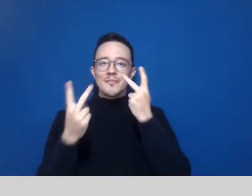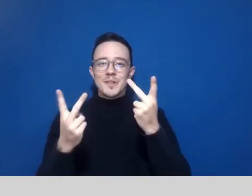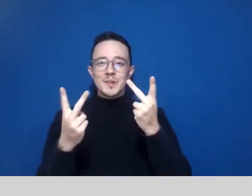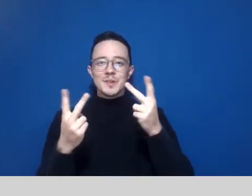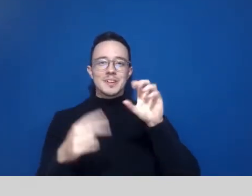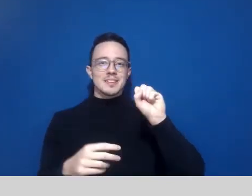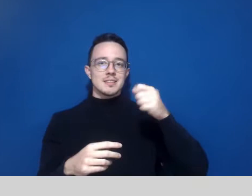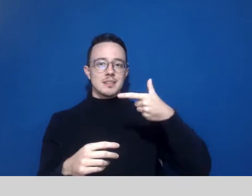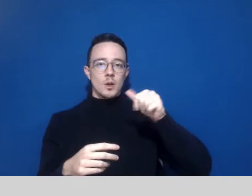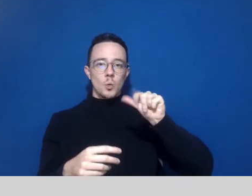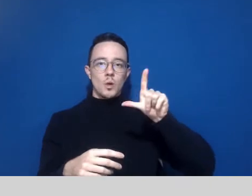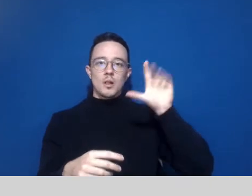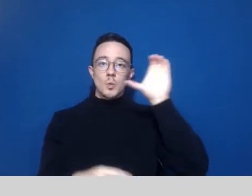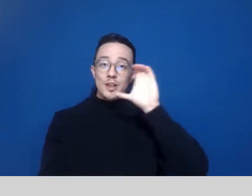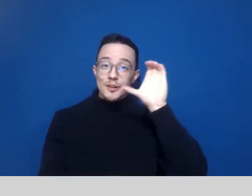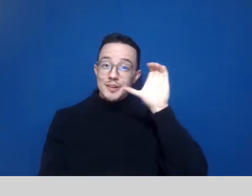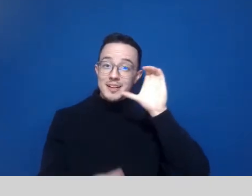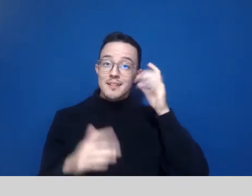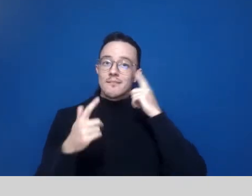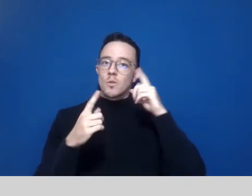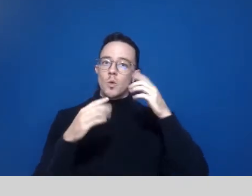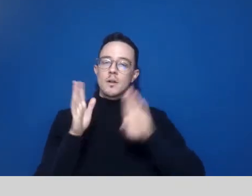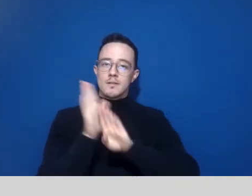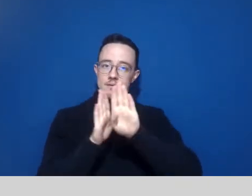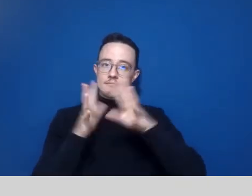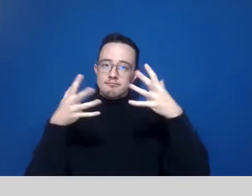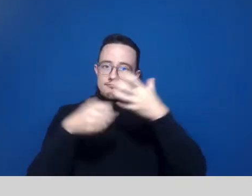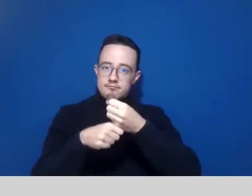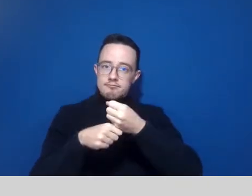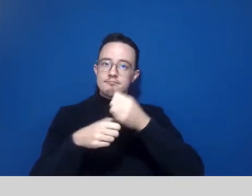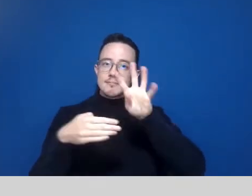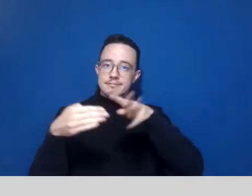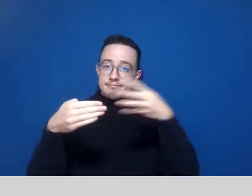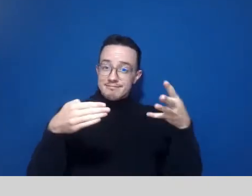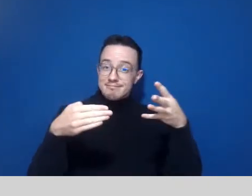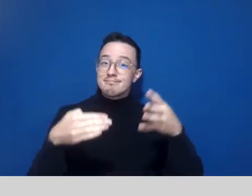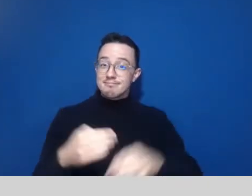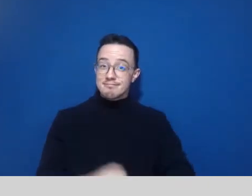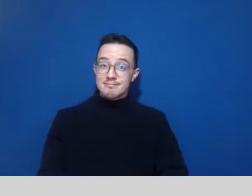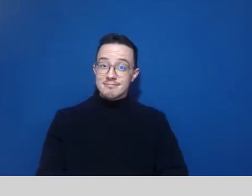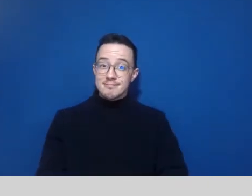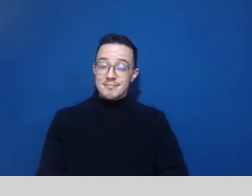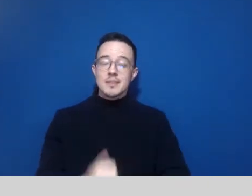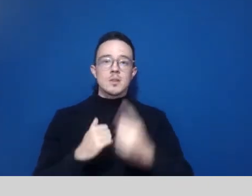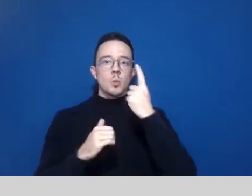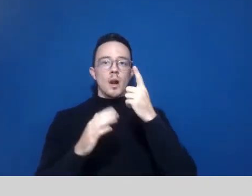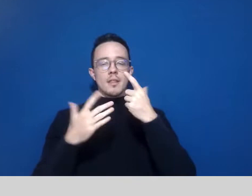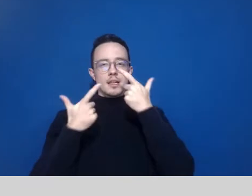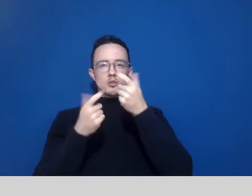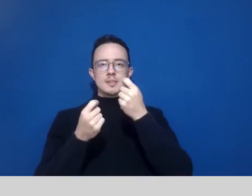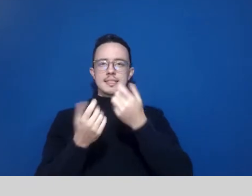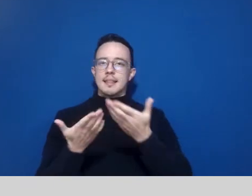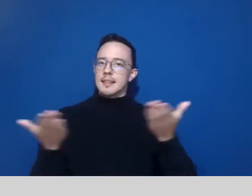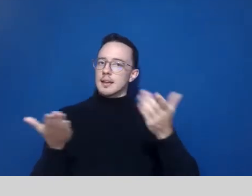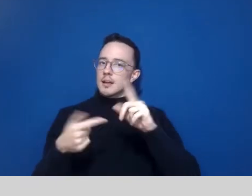and edit the SQL query that was used for this page. Now this is one of the interesting things about publishing read-only data.